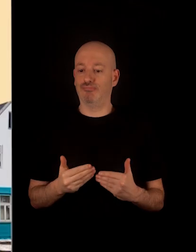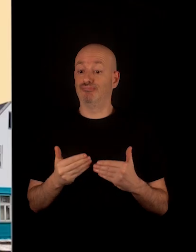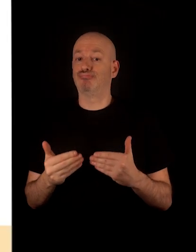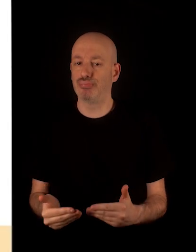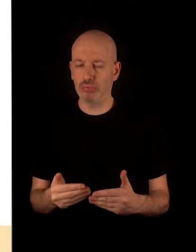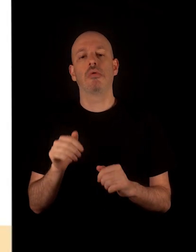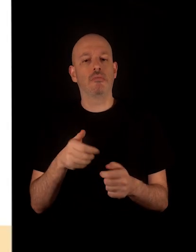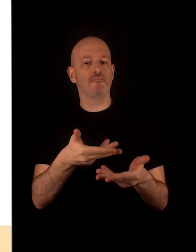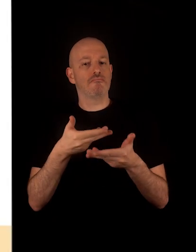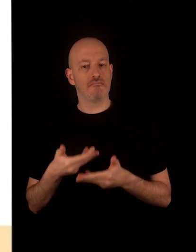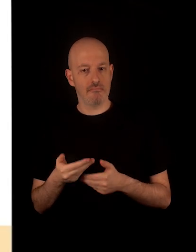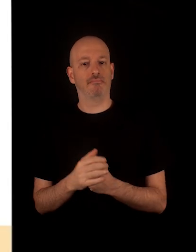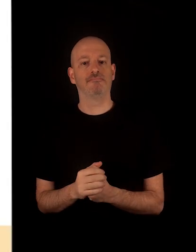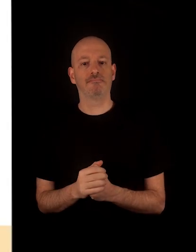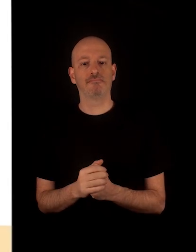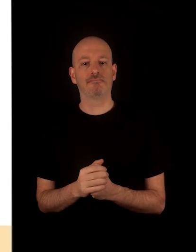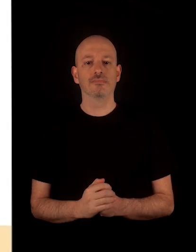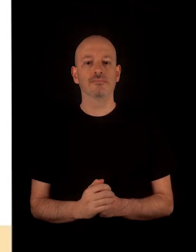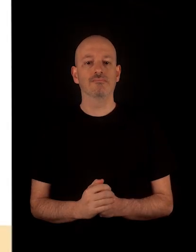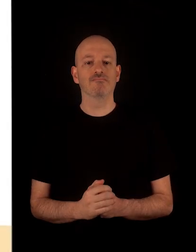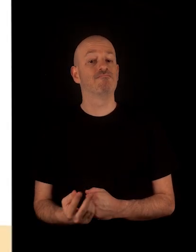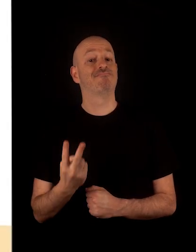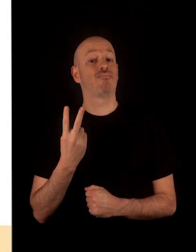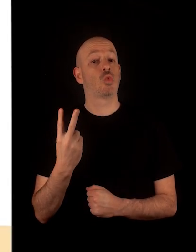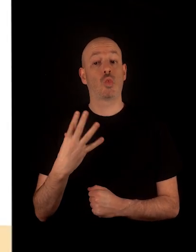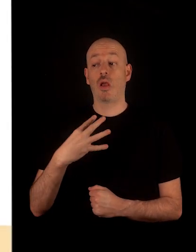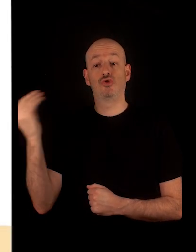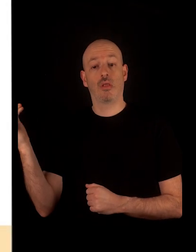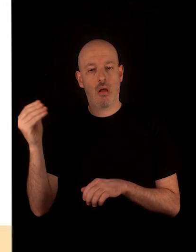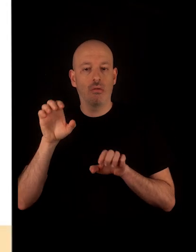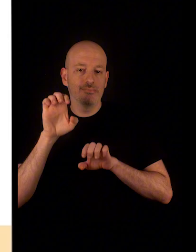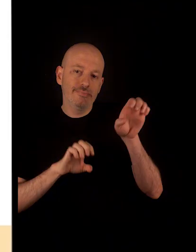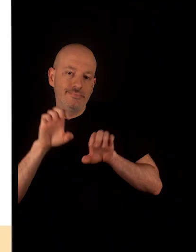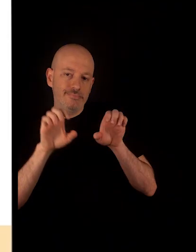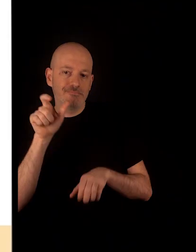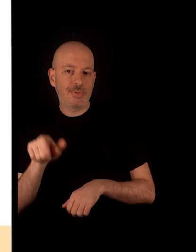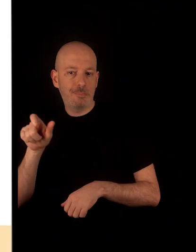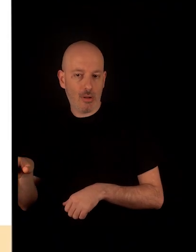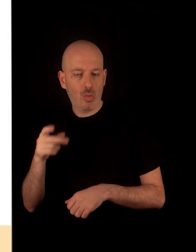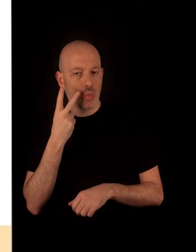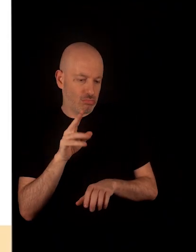it is not allowed to charge participants. I talked a lot now about the residents